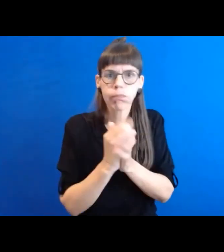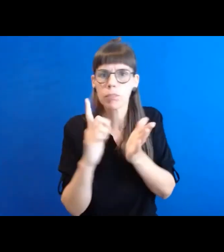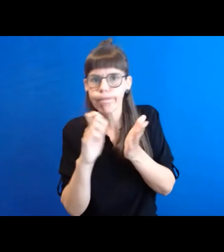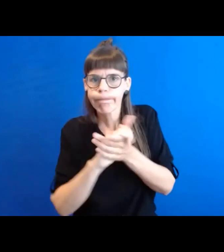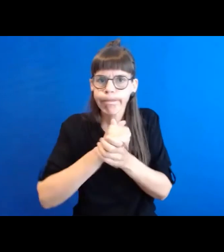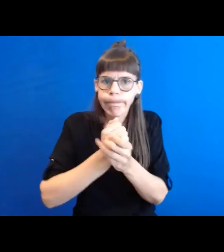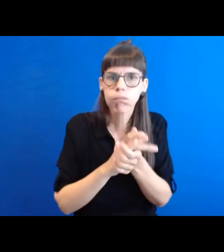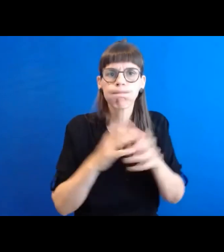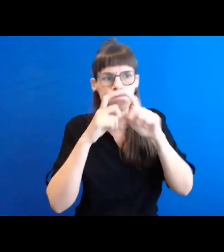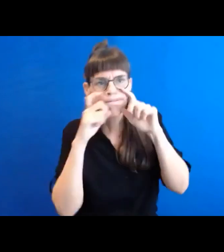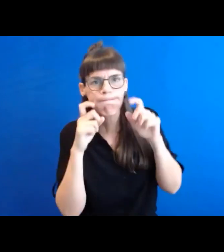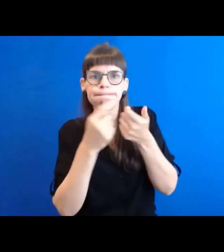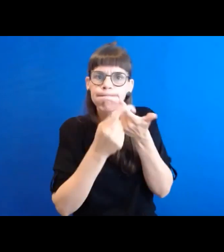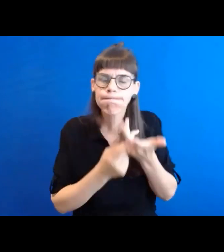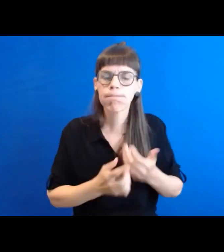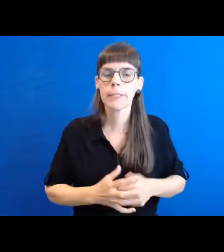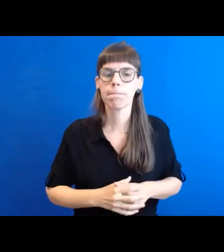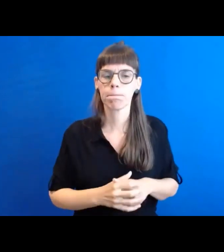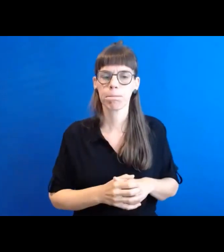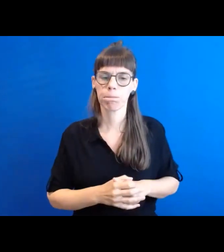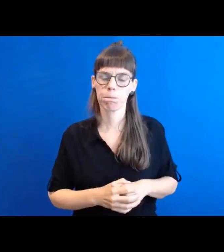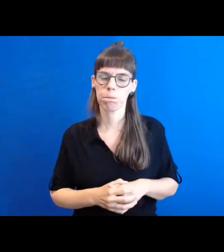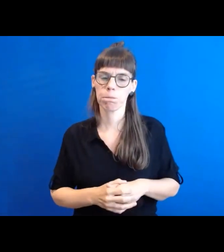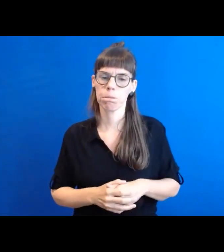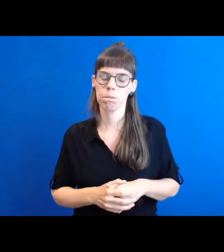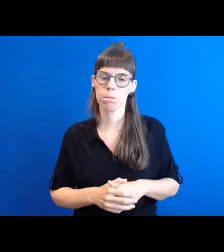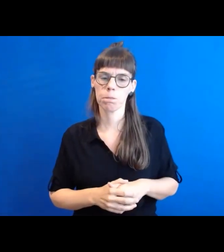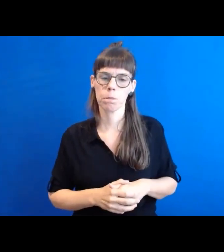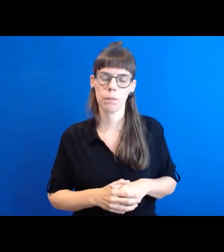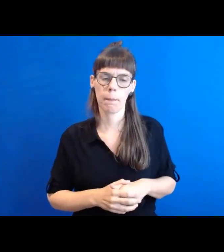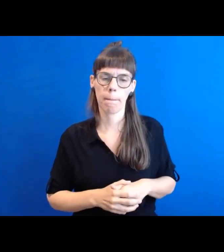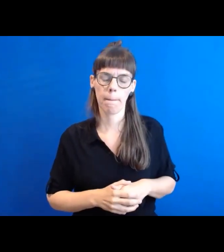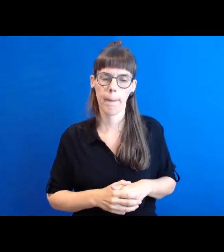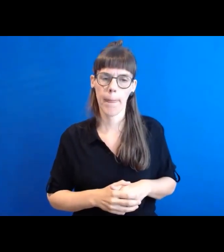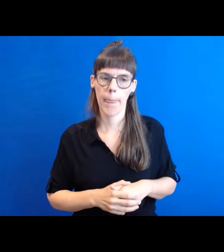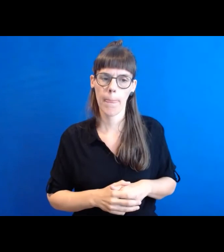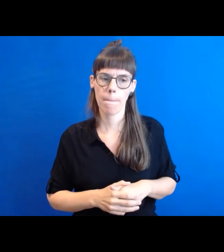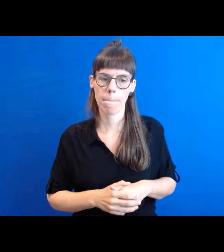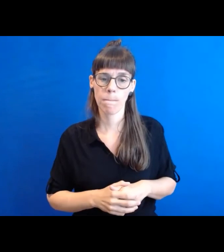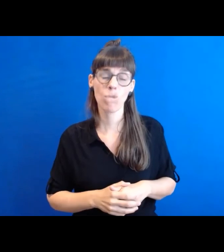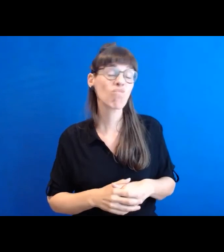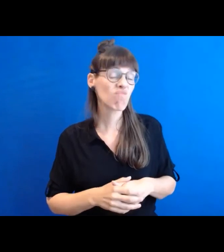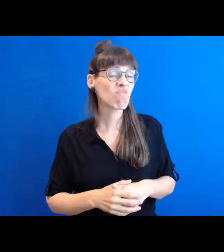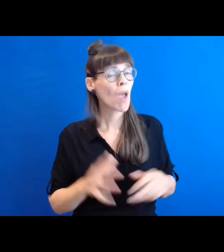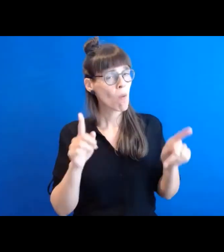items of hygiene